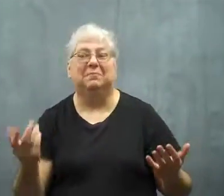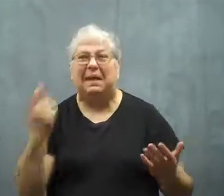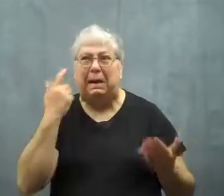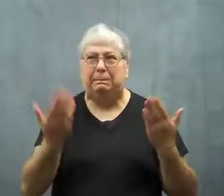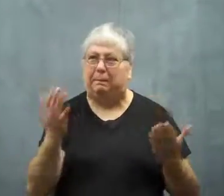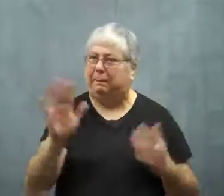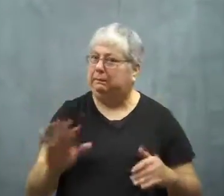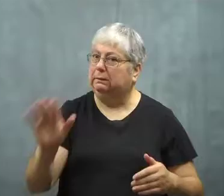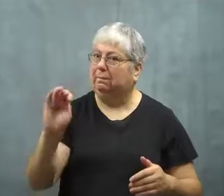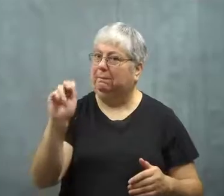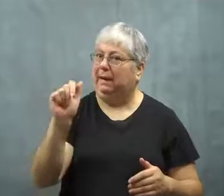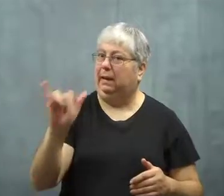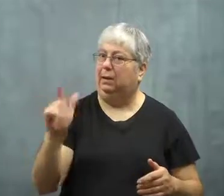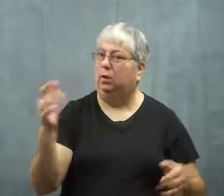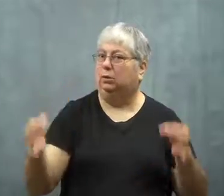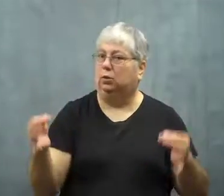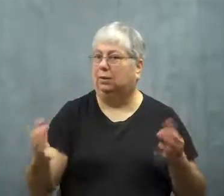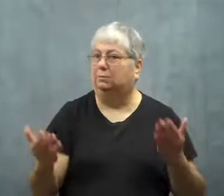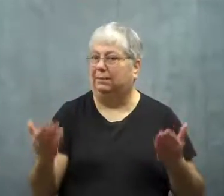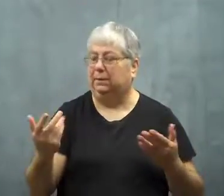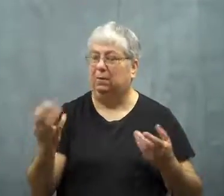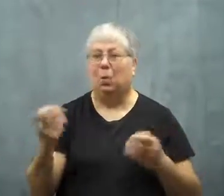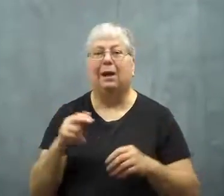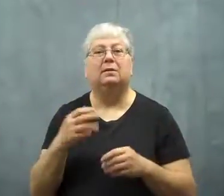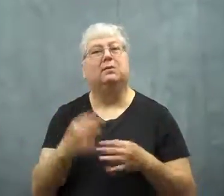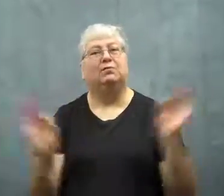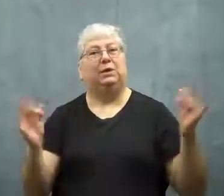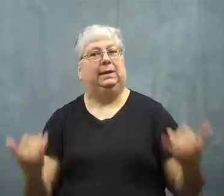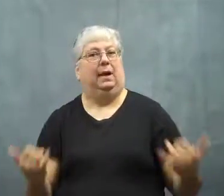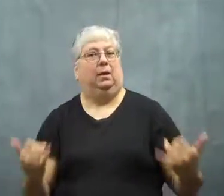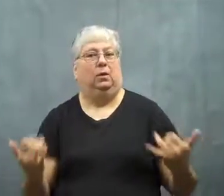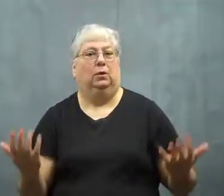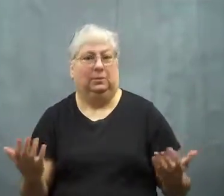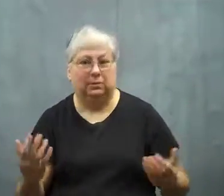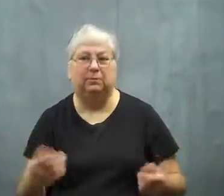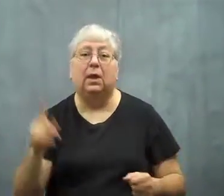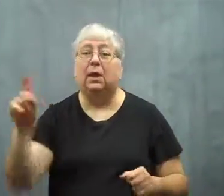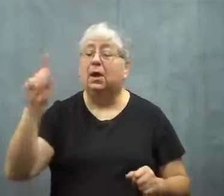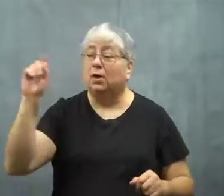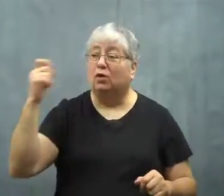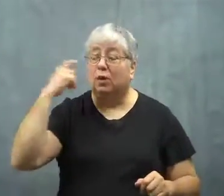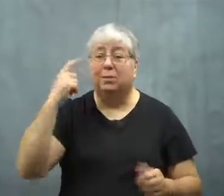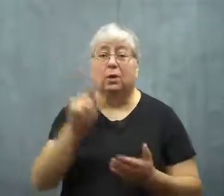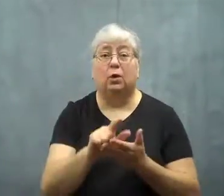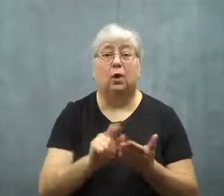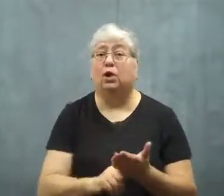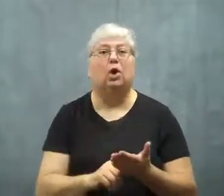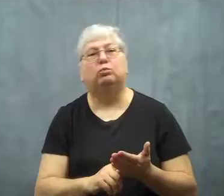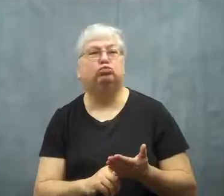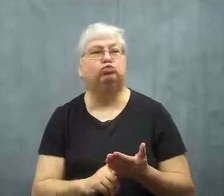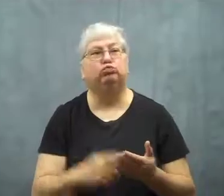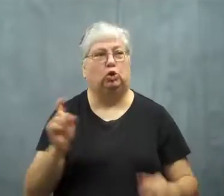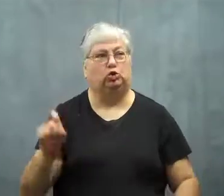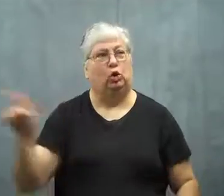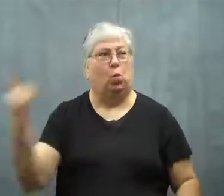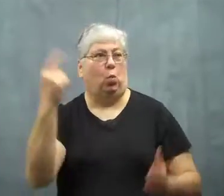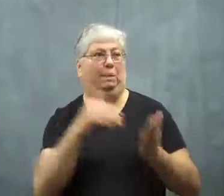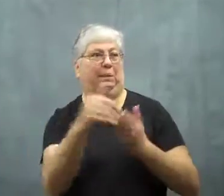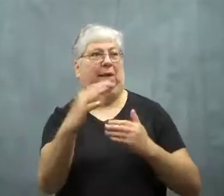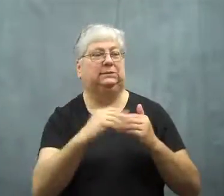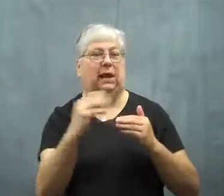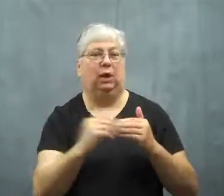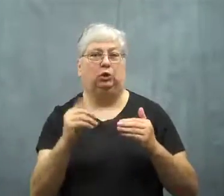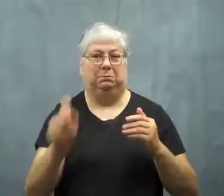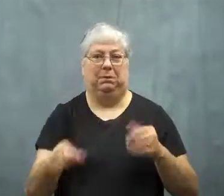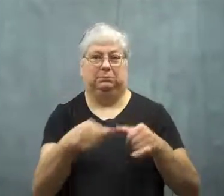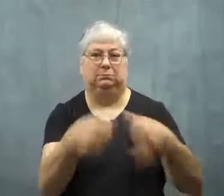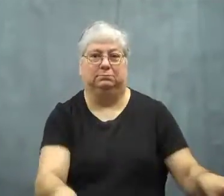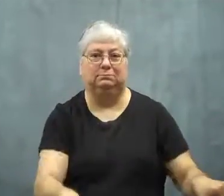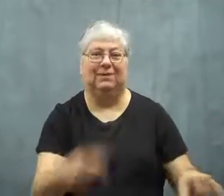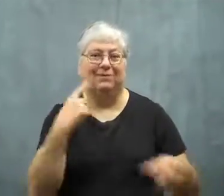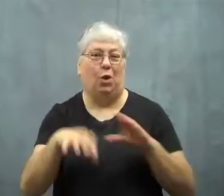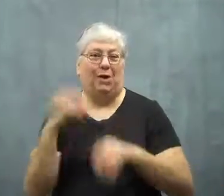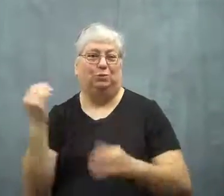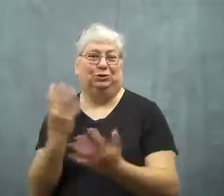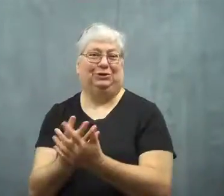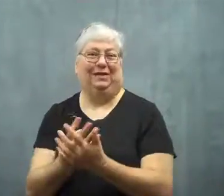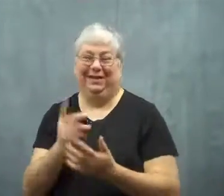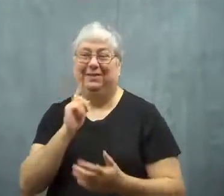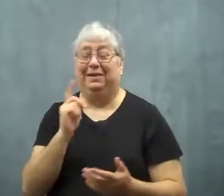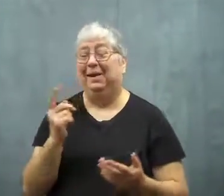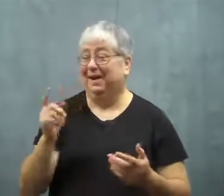The trial might be sometime in May, and he wants to be released until then.